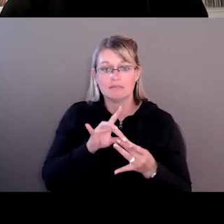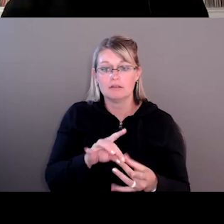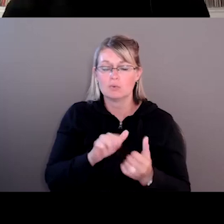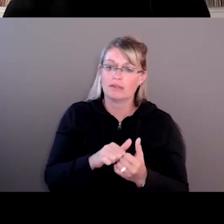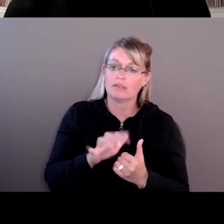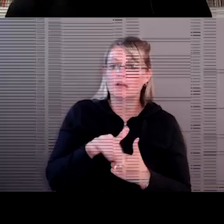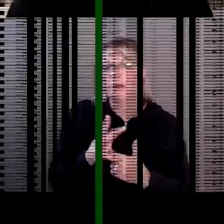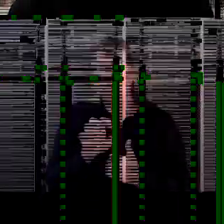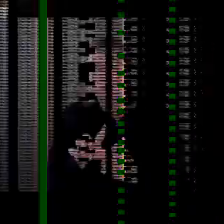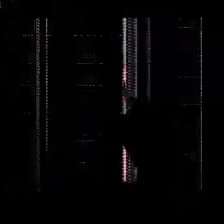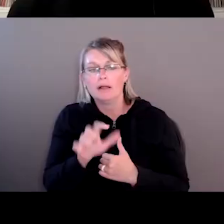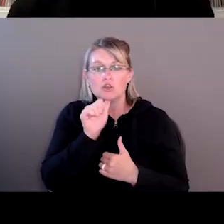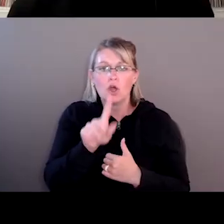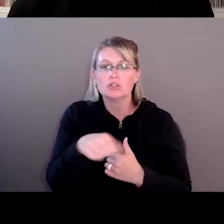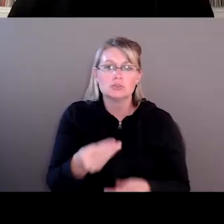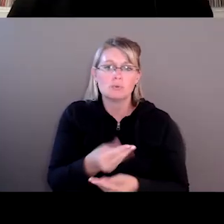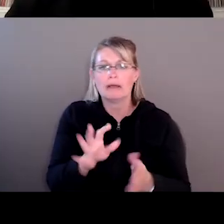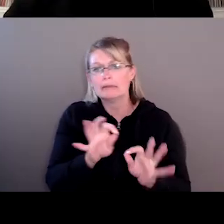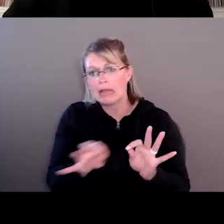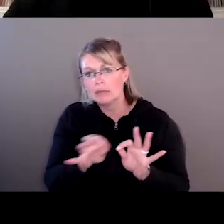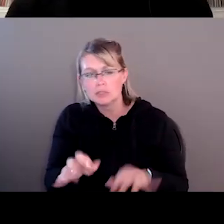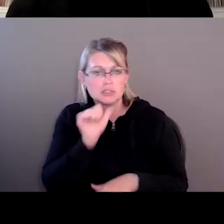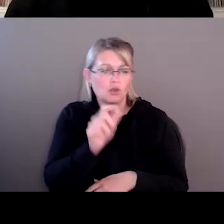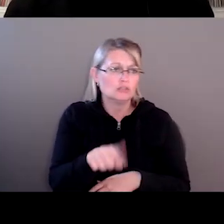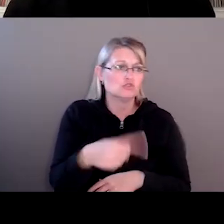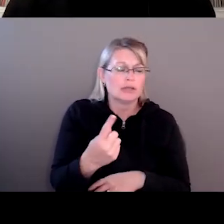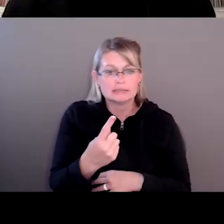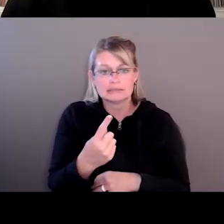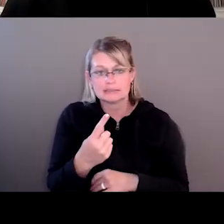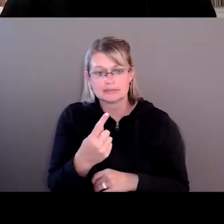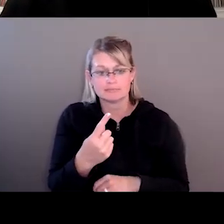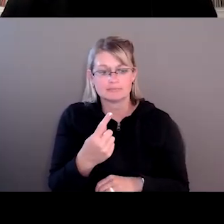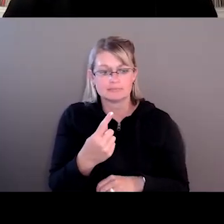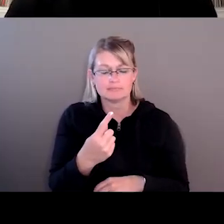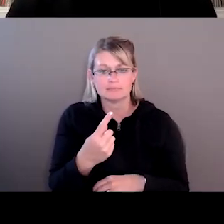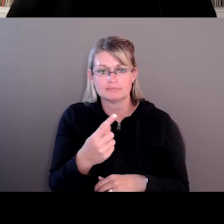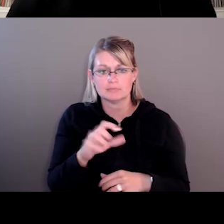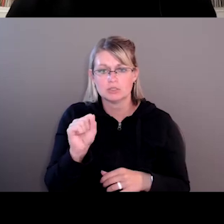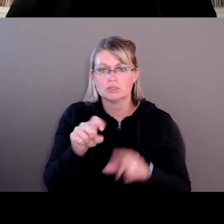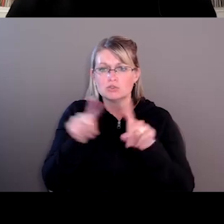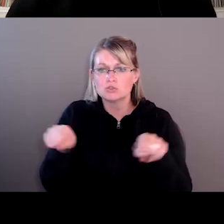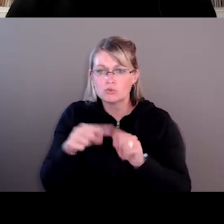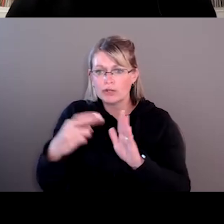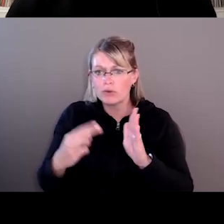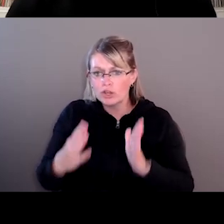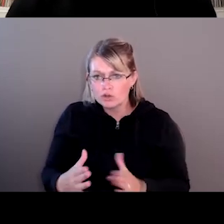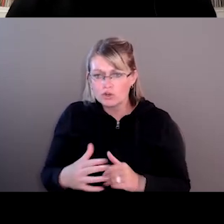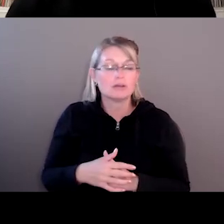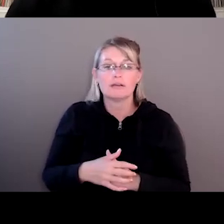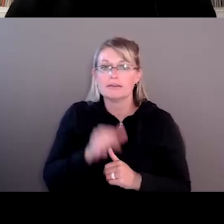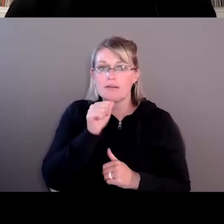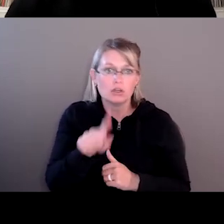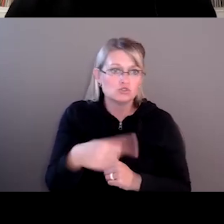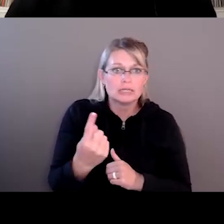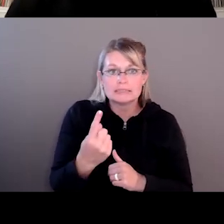it goes beyond providing captions. It goes beyond screen reader users, it goes beyond keyboard